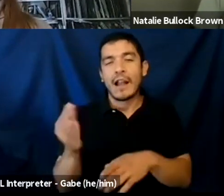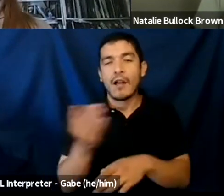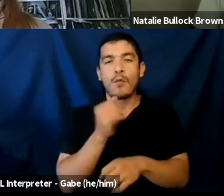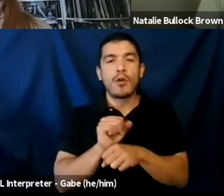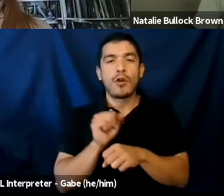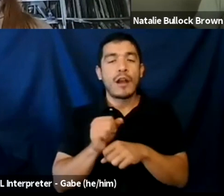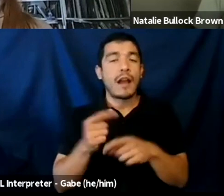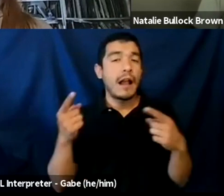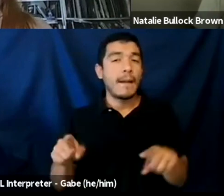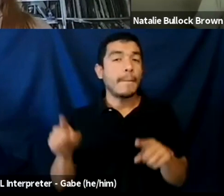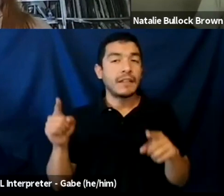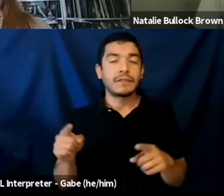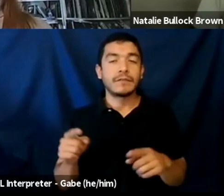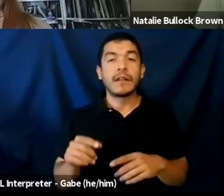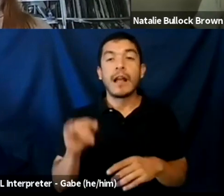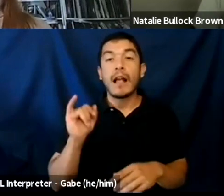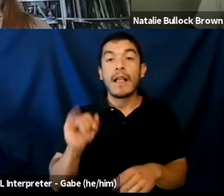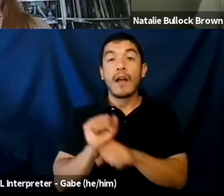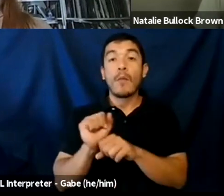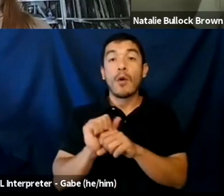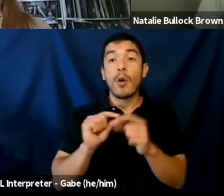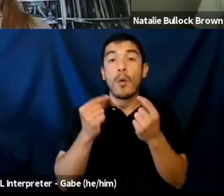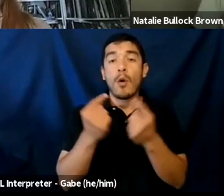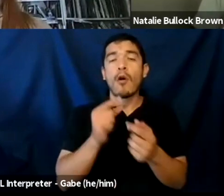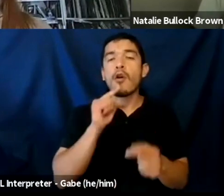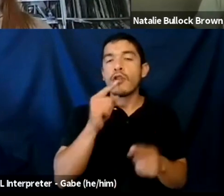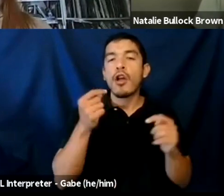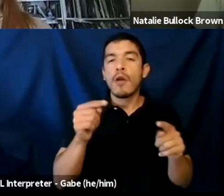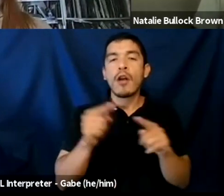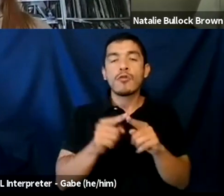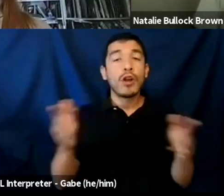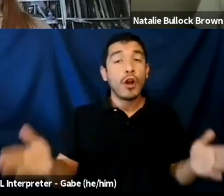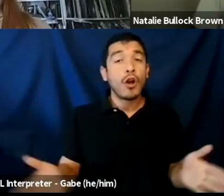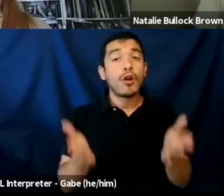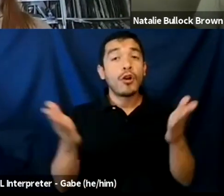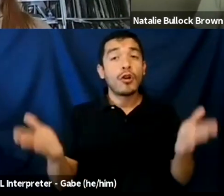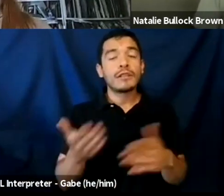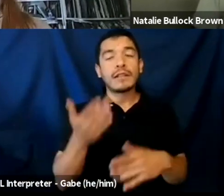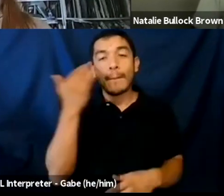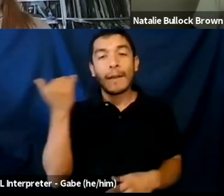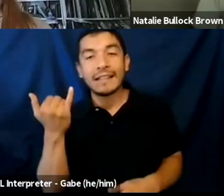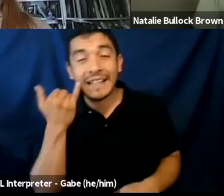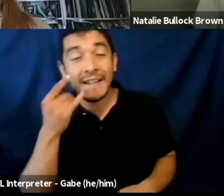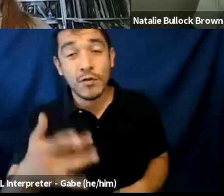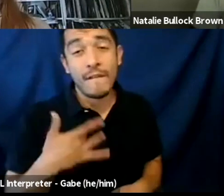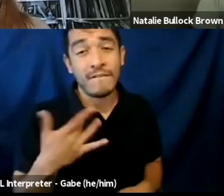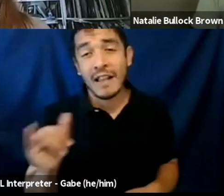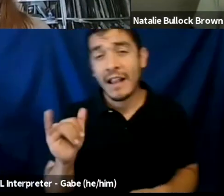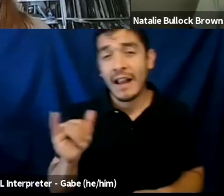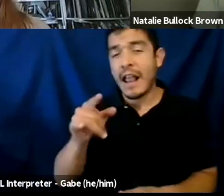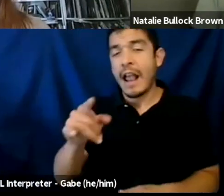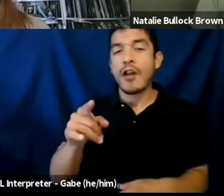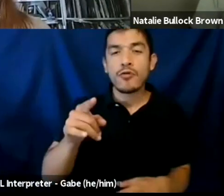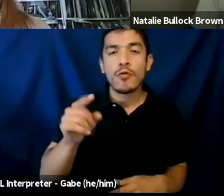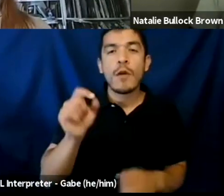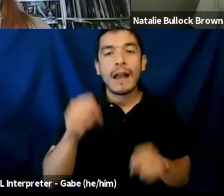that the Working Group is really trying to encourage, because if you feel like you get to tell somebody's story,